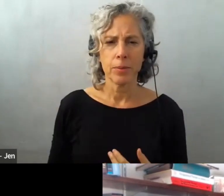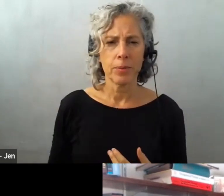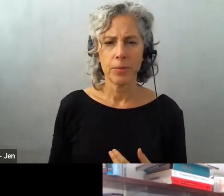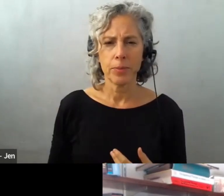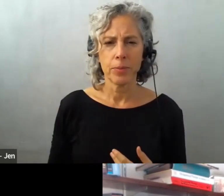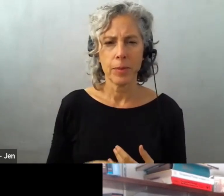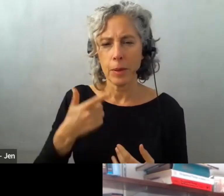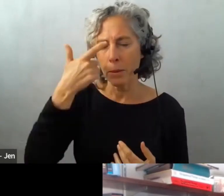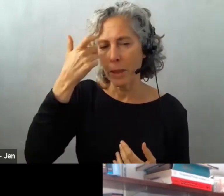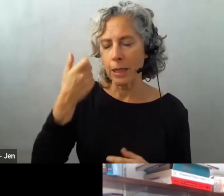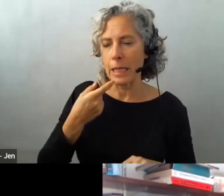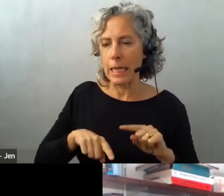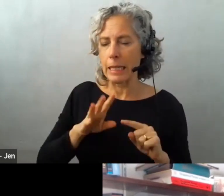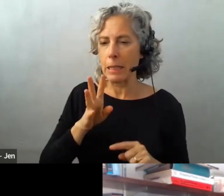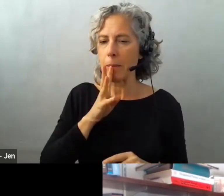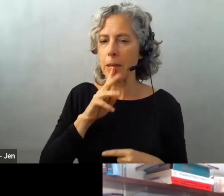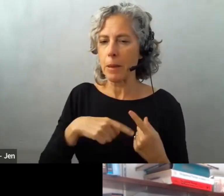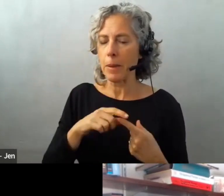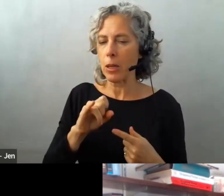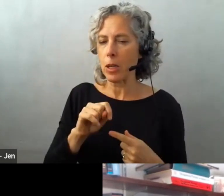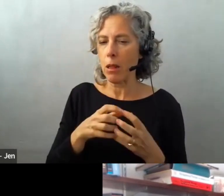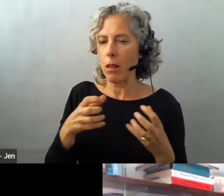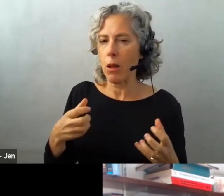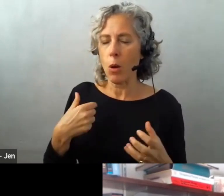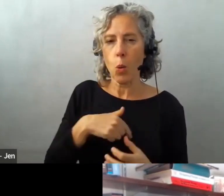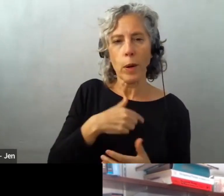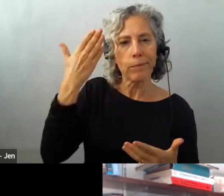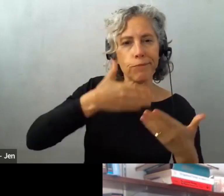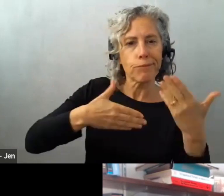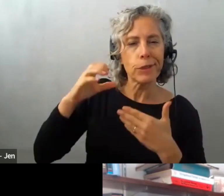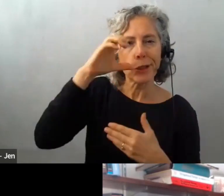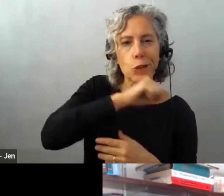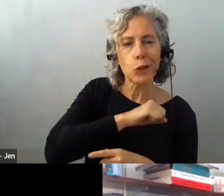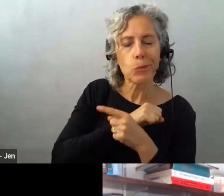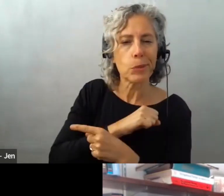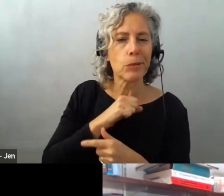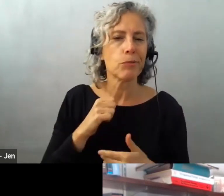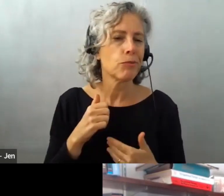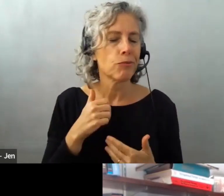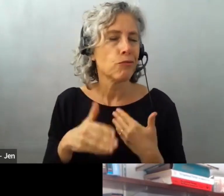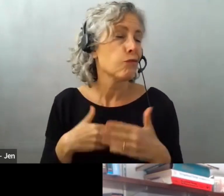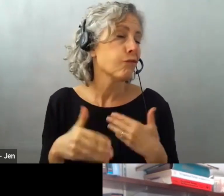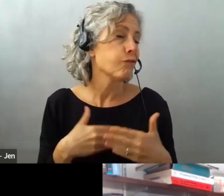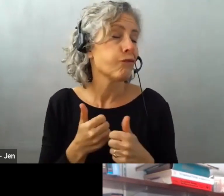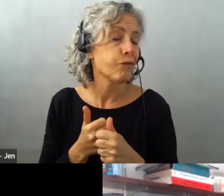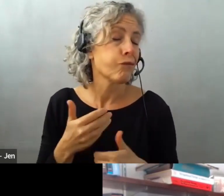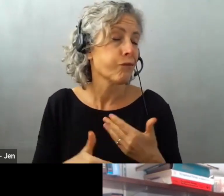because he can't speak about it a lot. We often just assume that he just goes with the flow. And